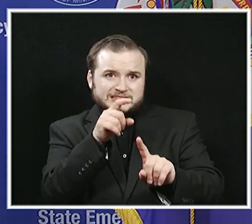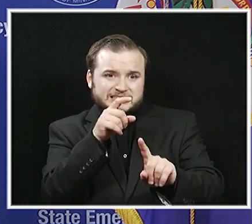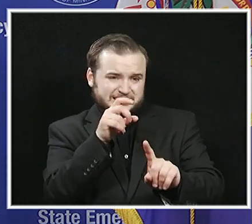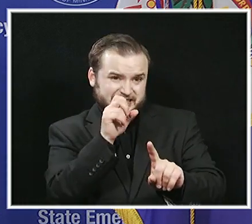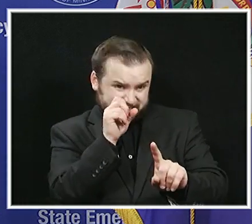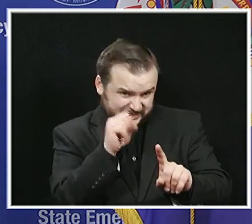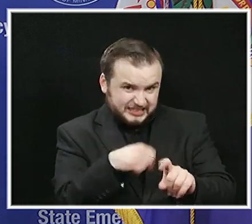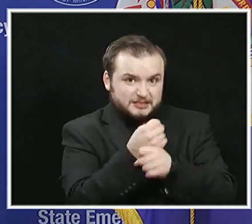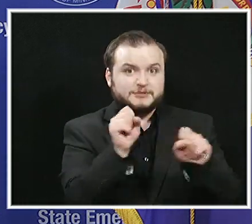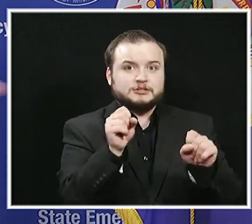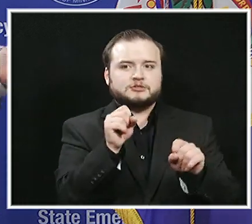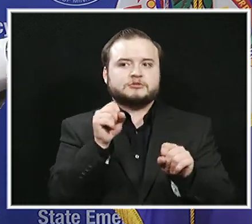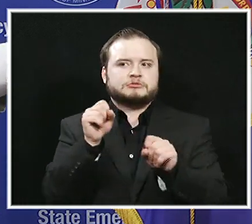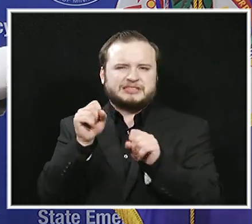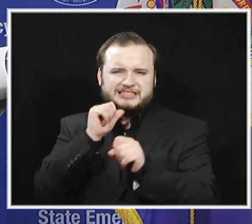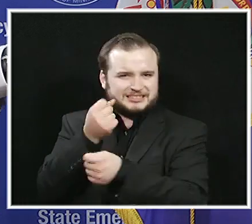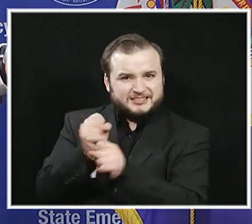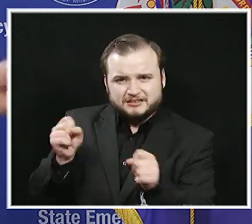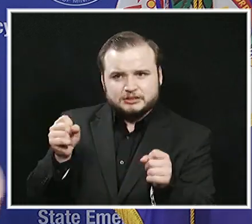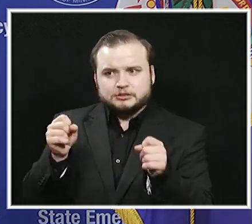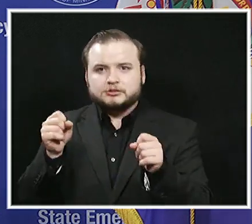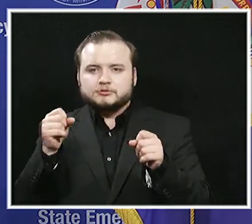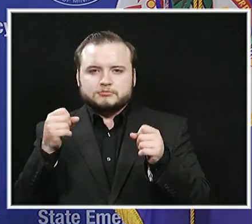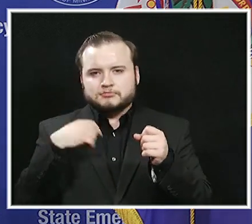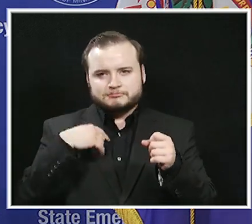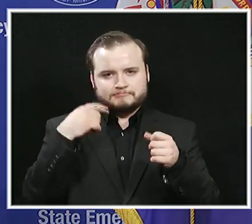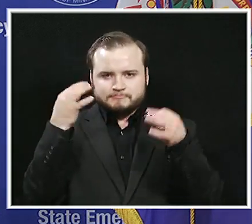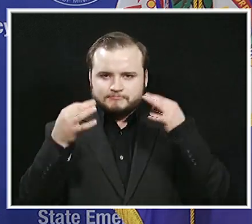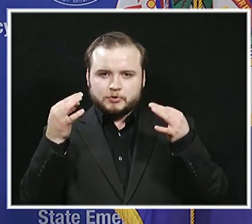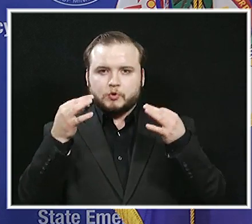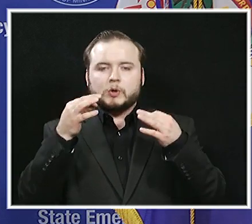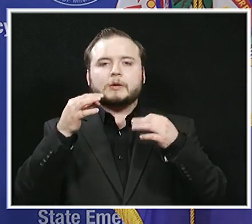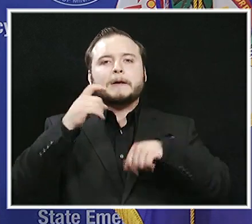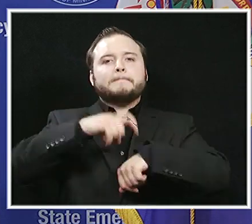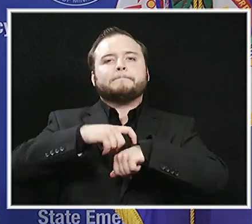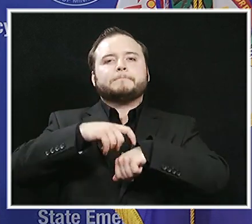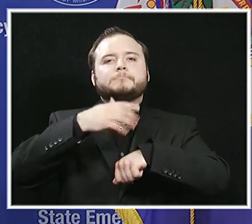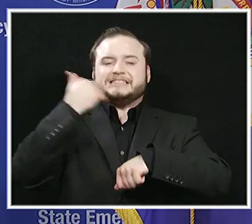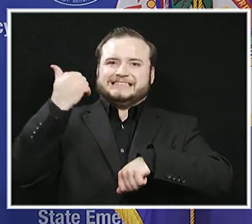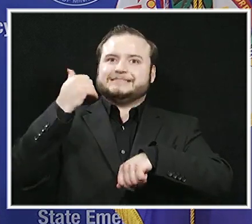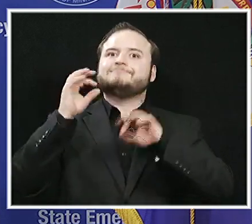I keep my neighbors safe and I get things back sooner.